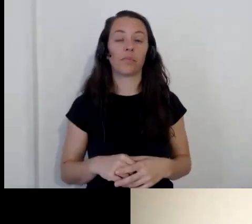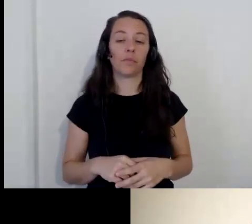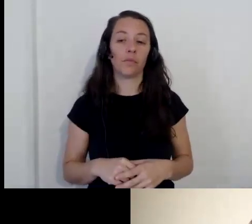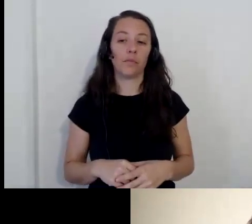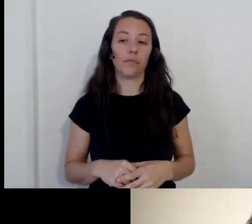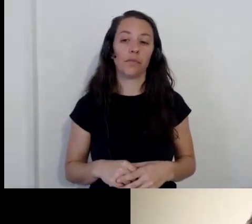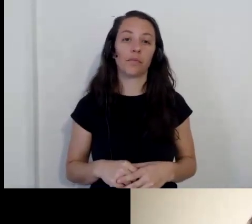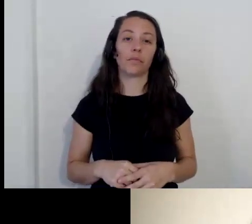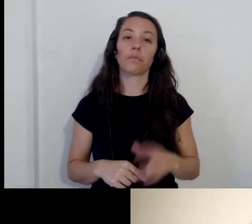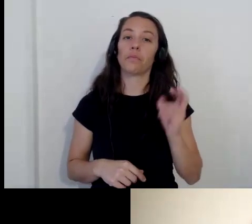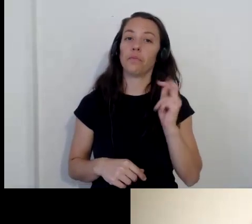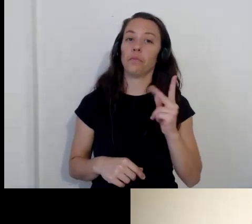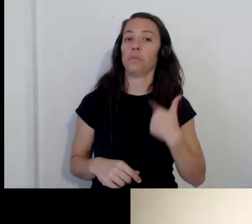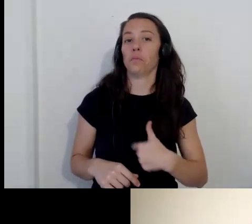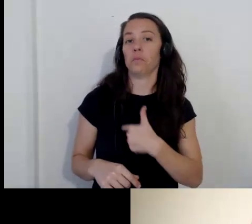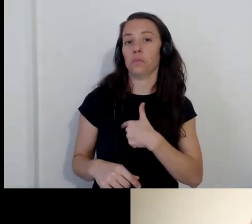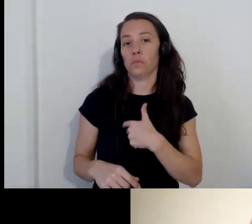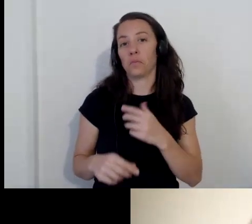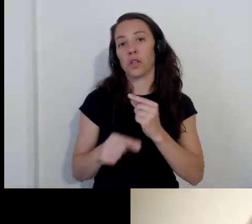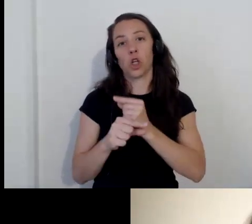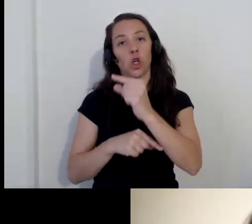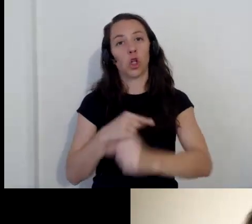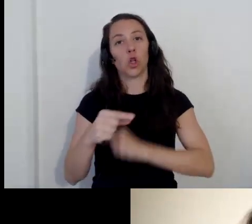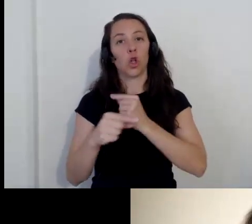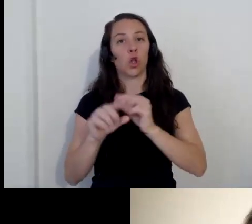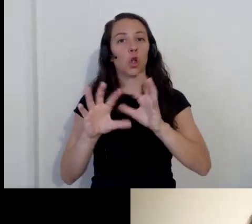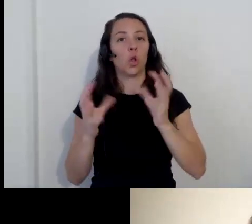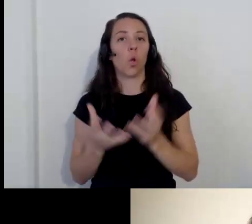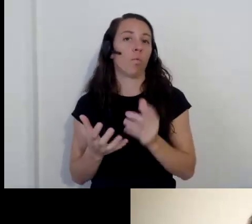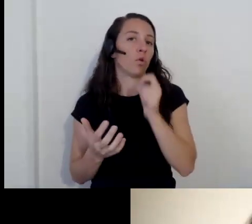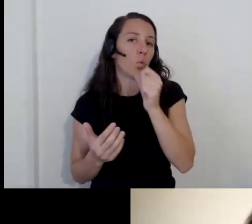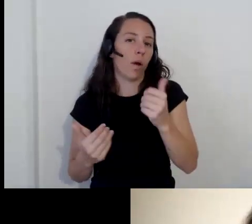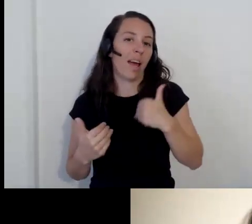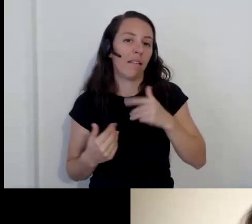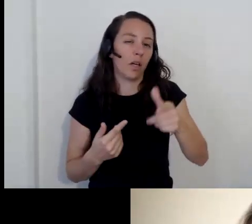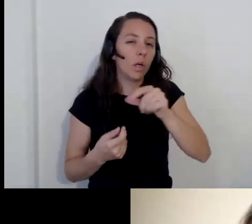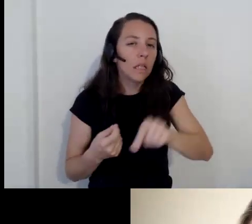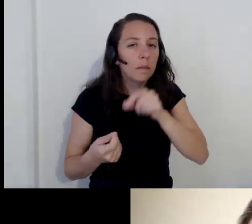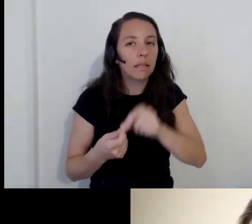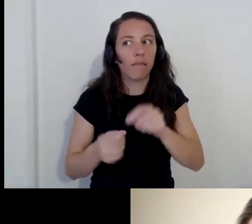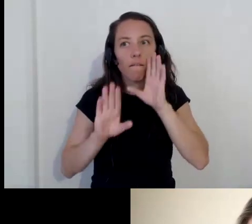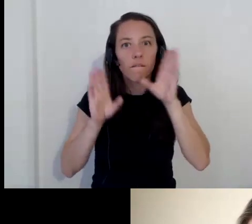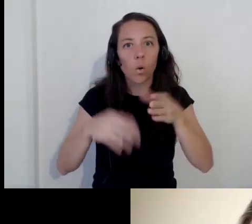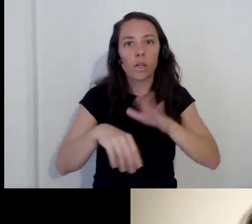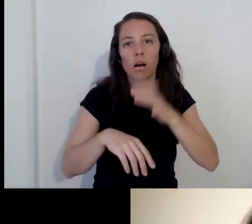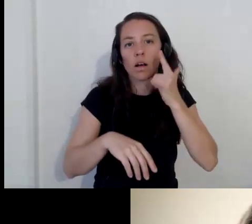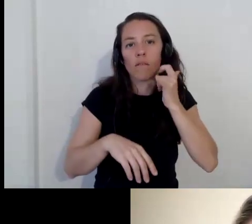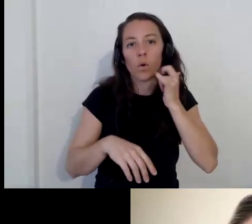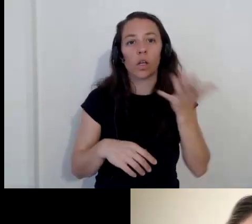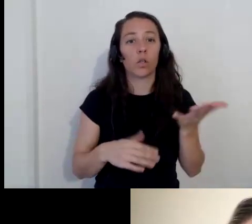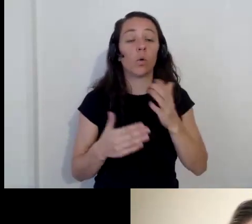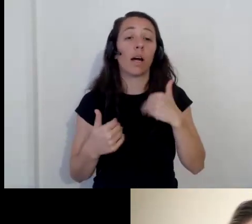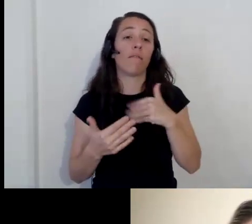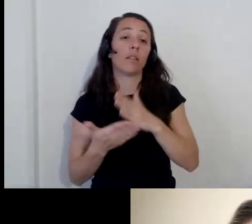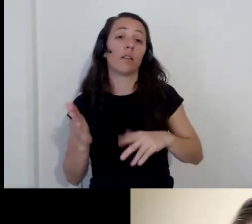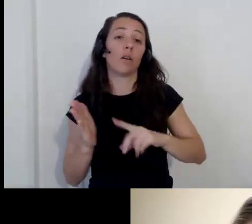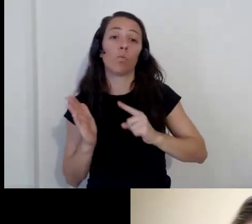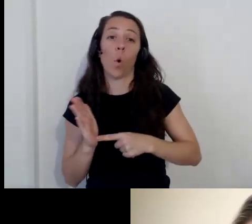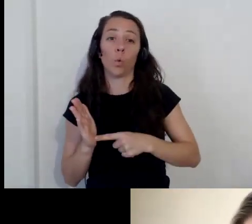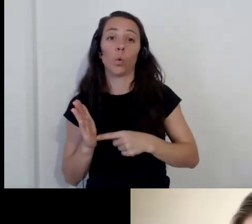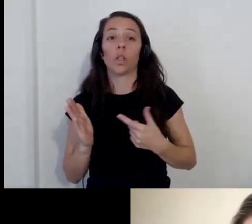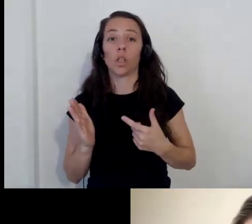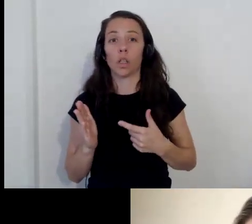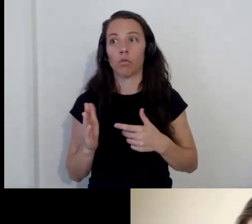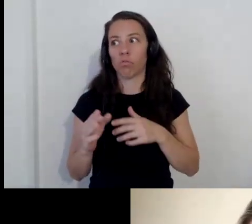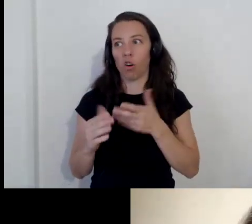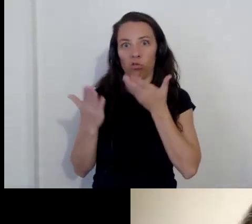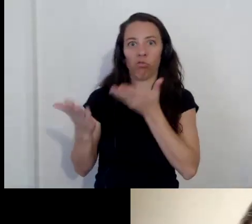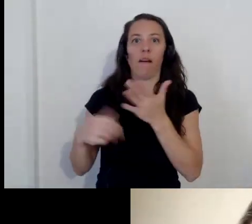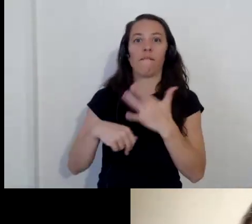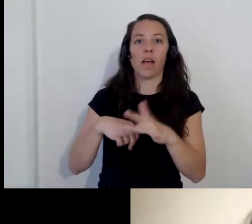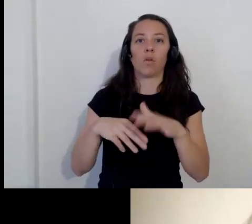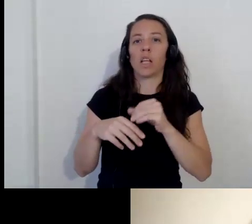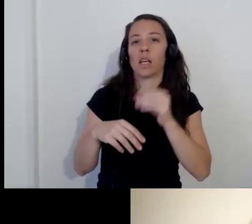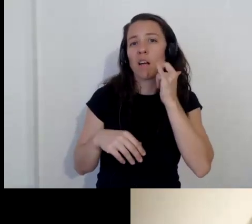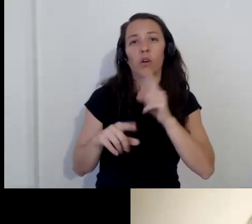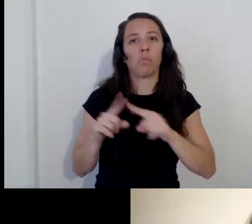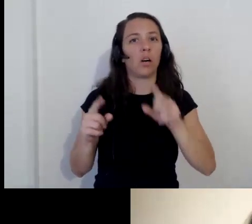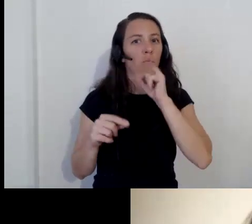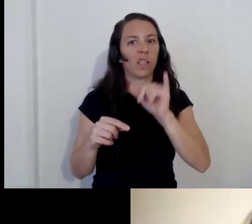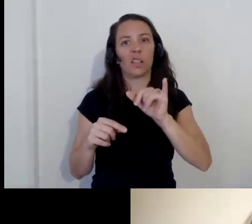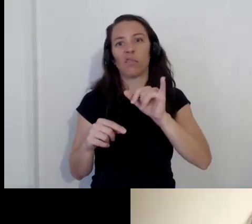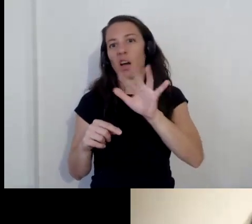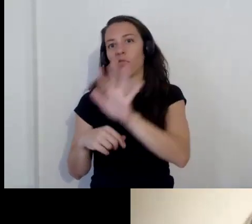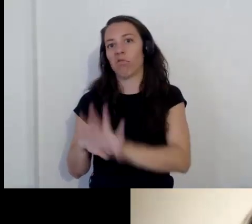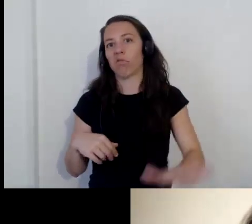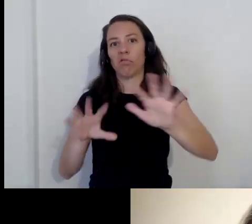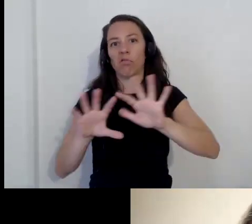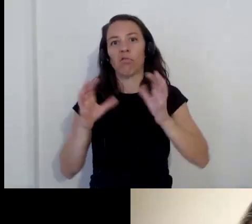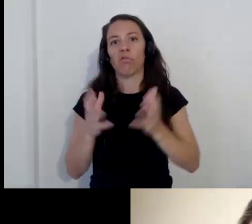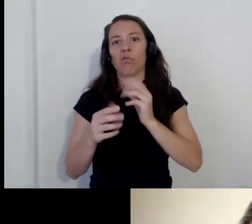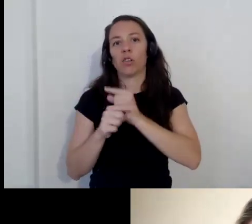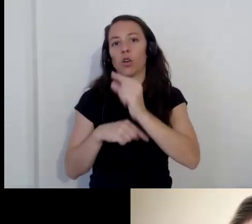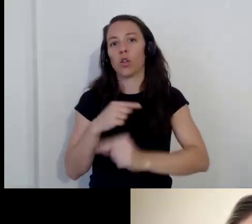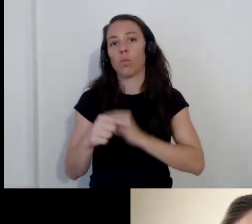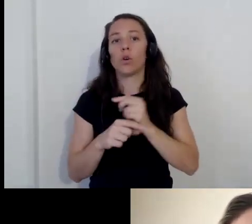We are pretty global. The platform does have localization and translation.